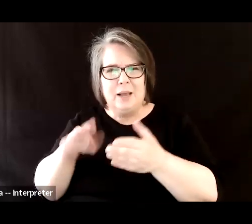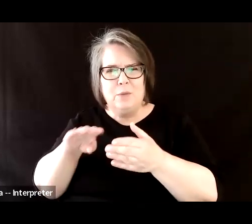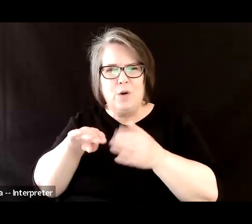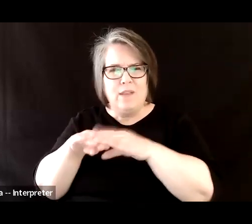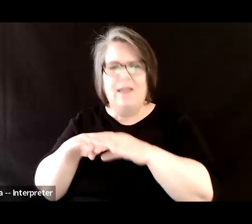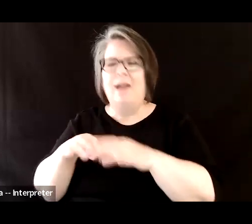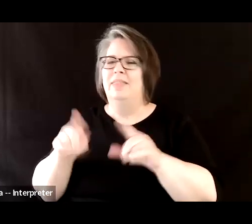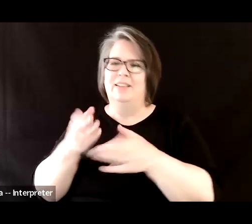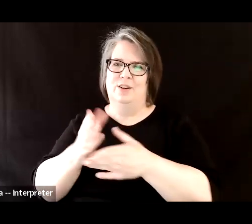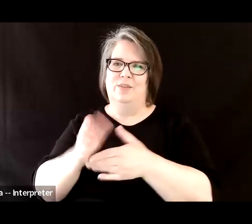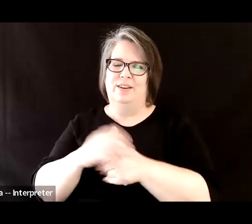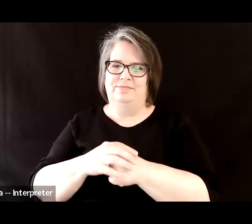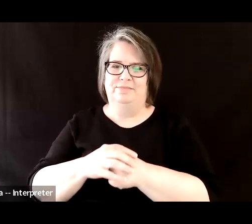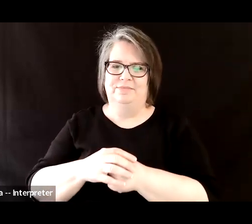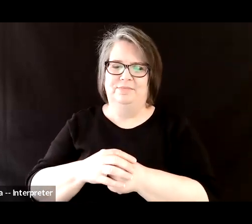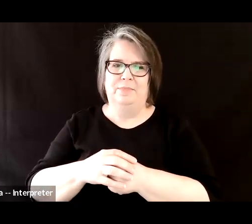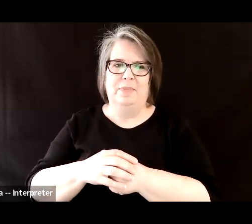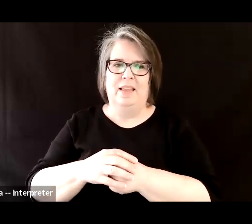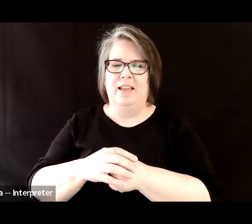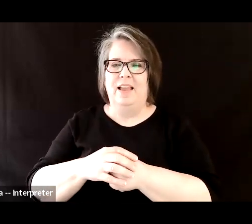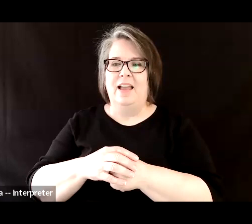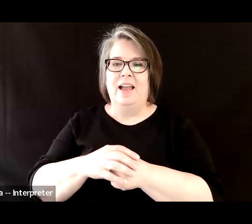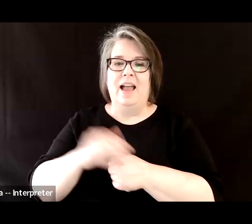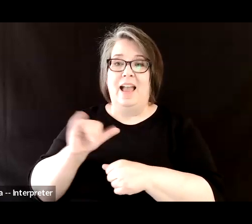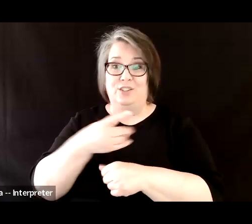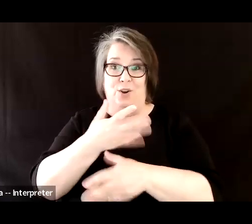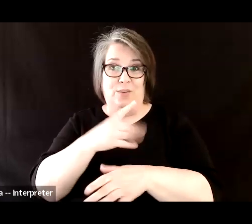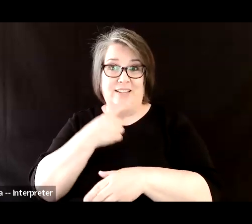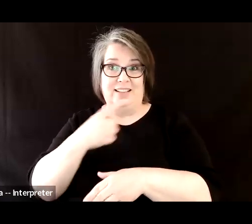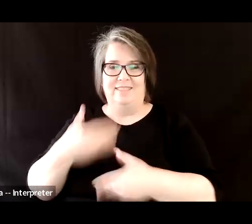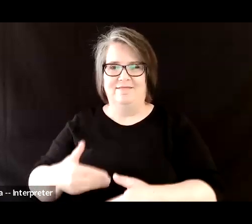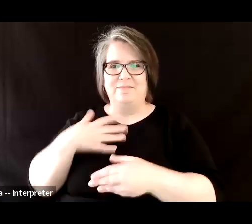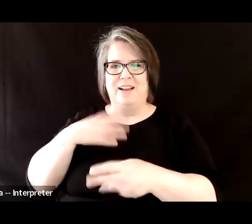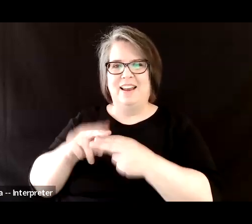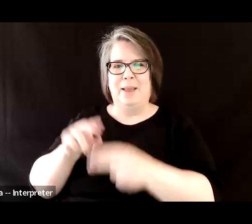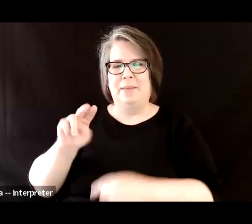right. As Melanie said, my name is Nathan Myers, I'm an instructional designer at UNC